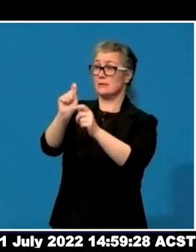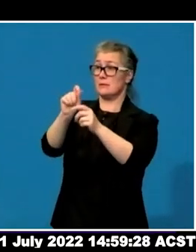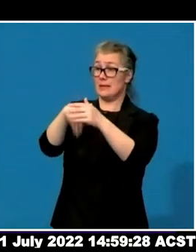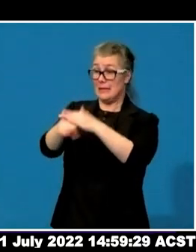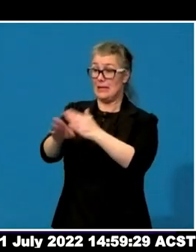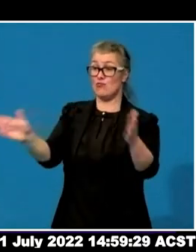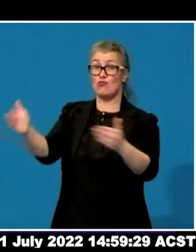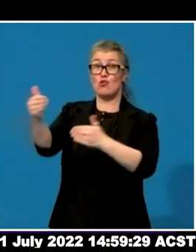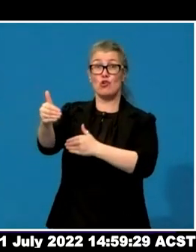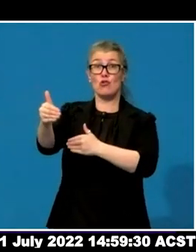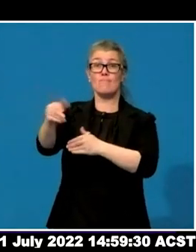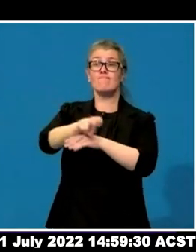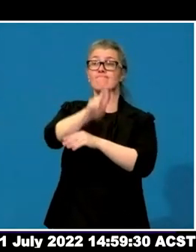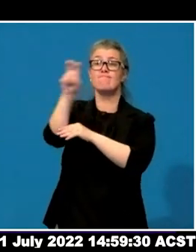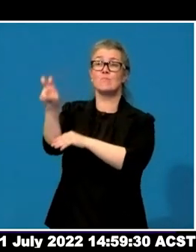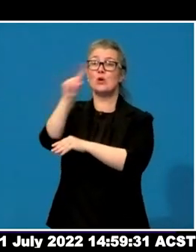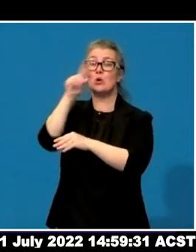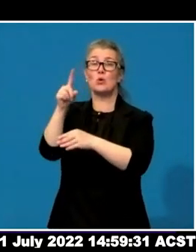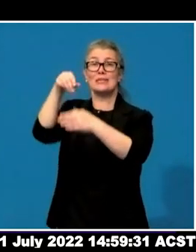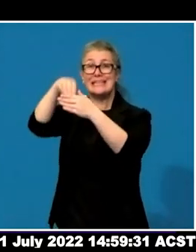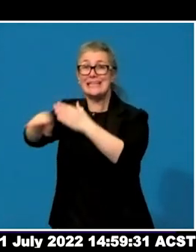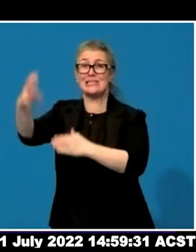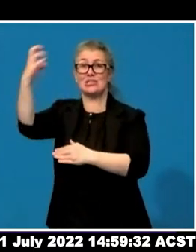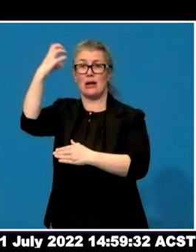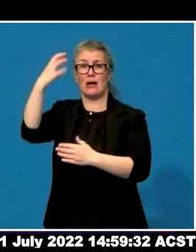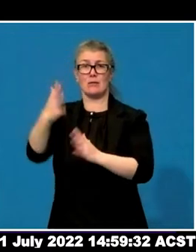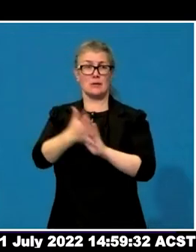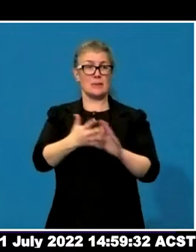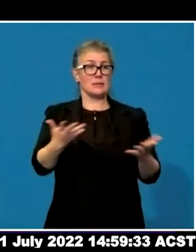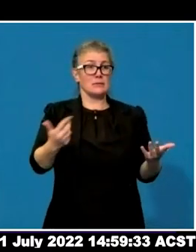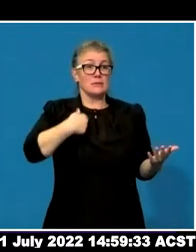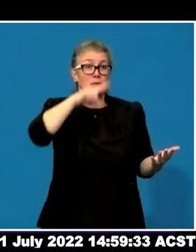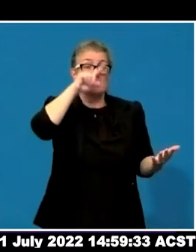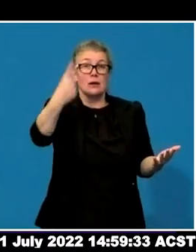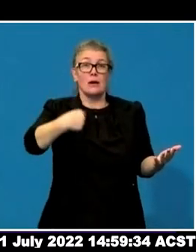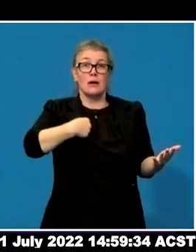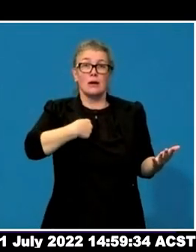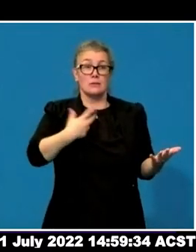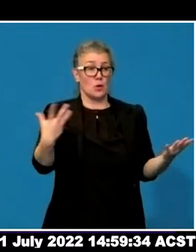And so, therefore, it leaves people feeling without dignity and respect around their